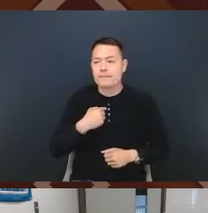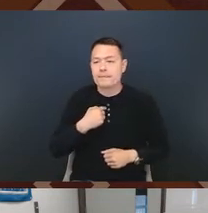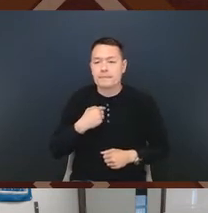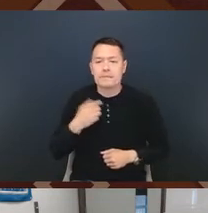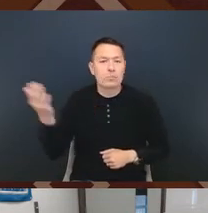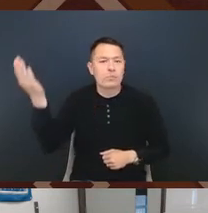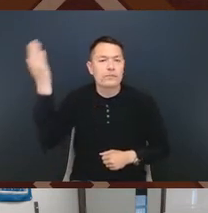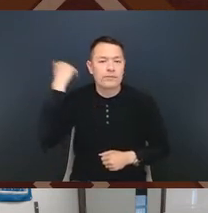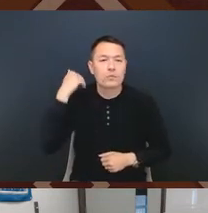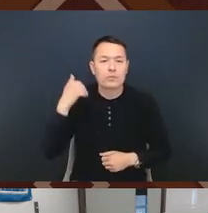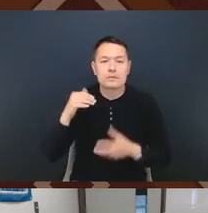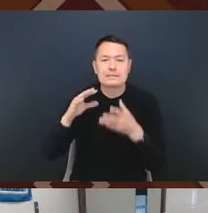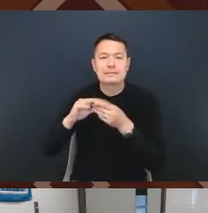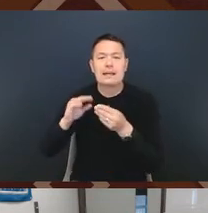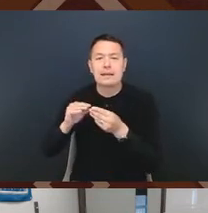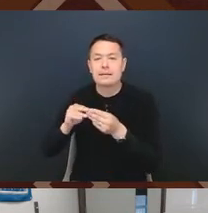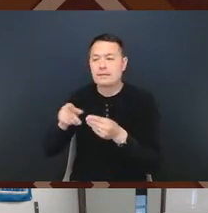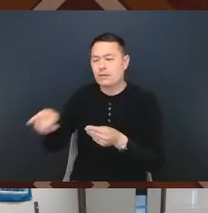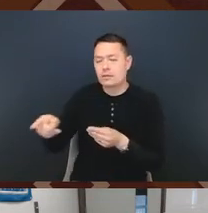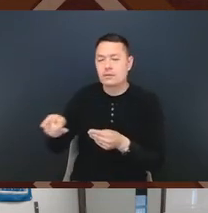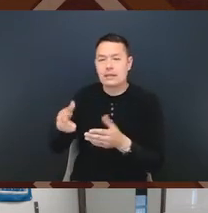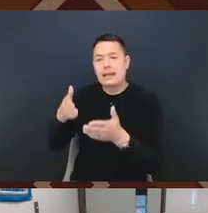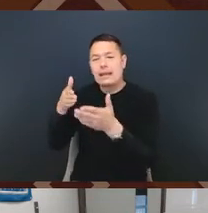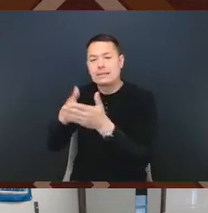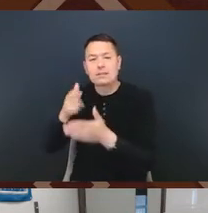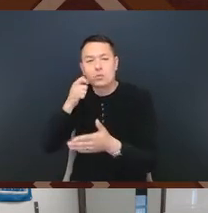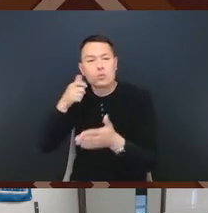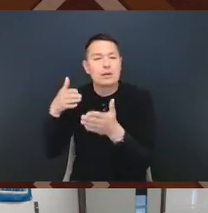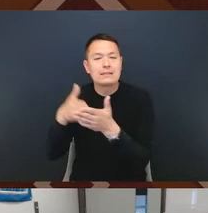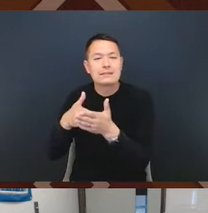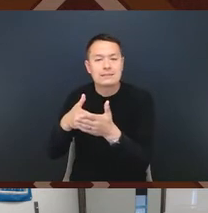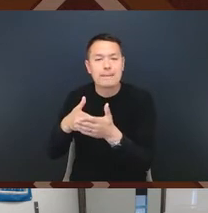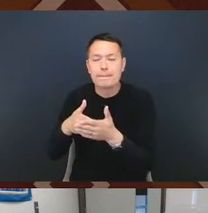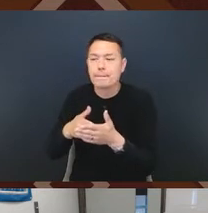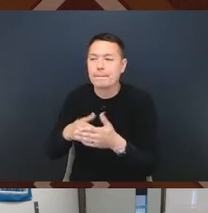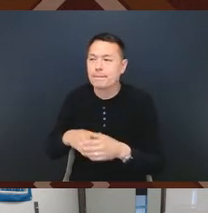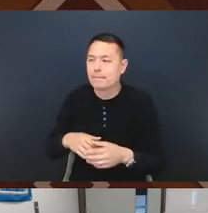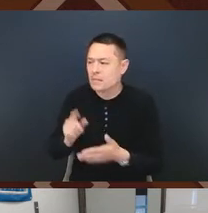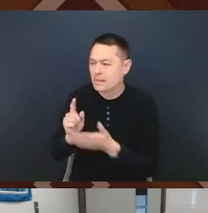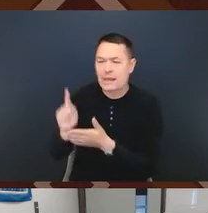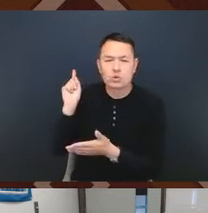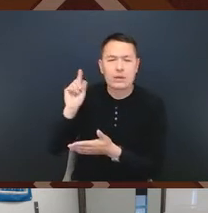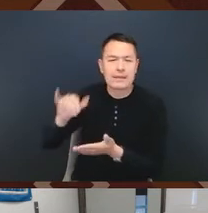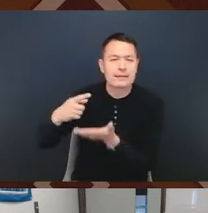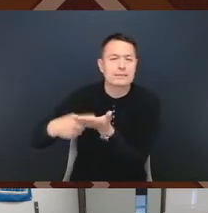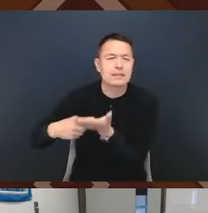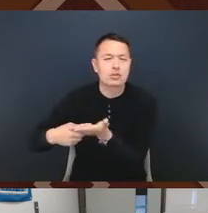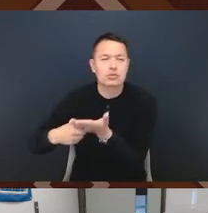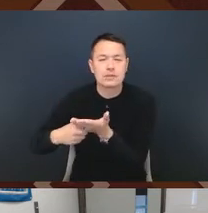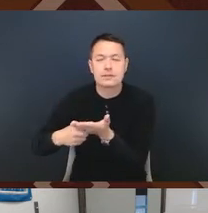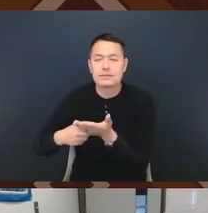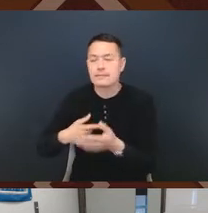anti-racism session now I was like last week or so is that is that